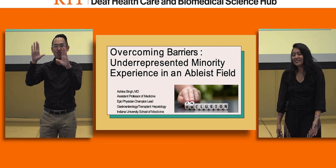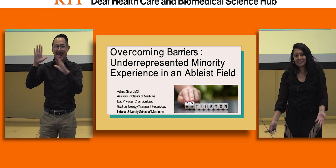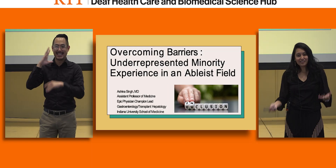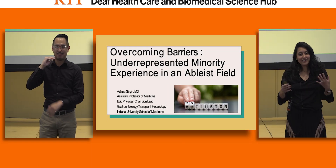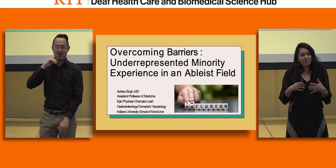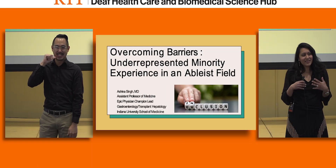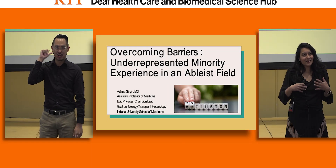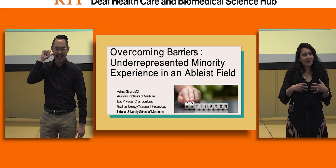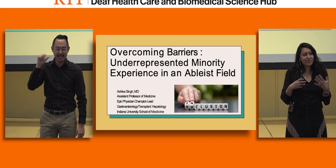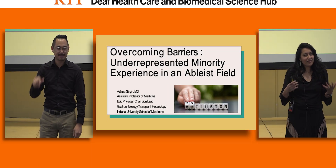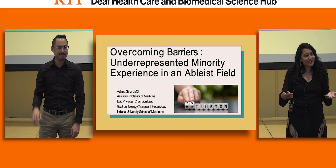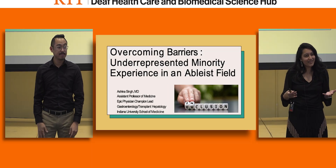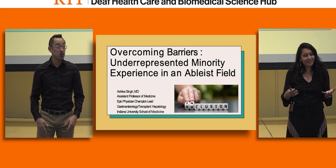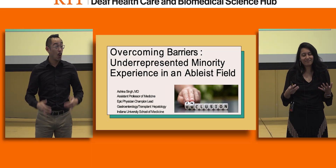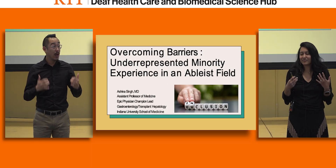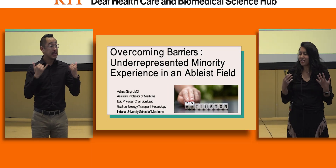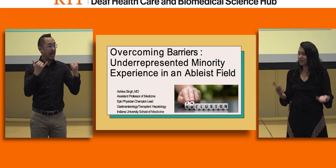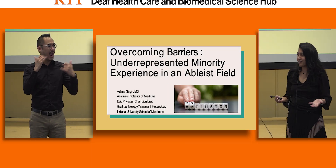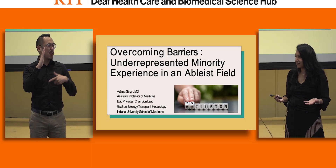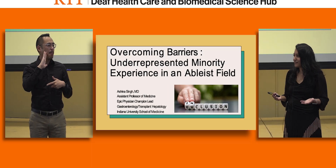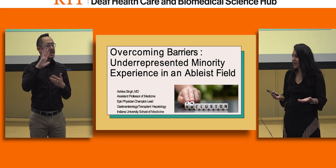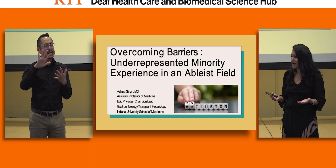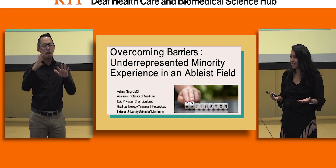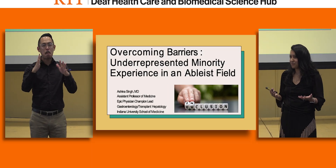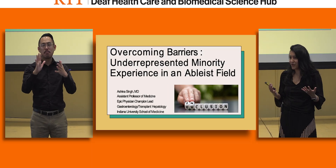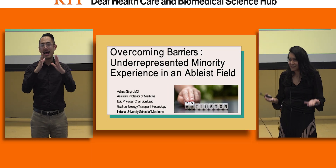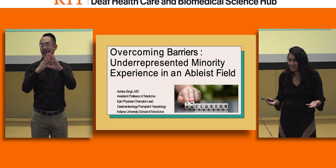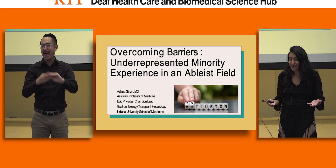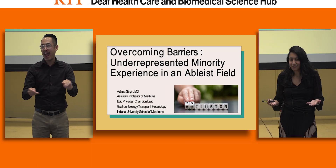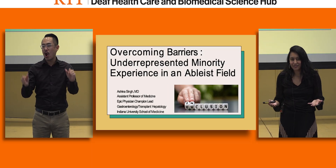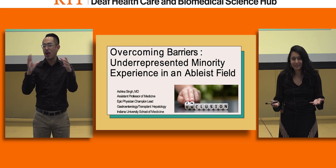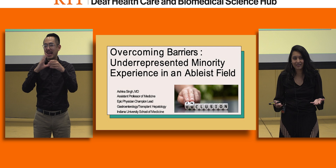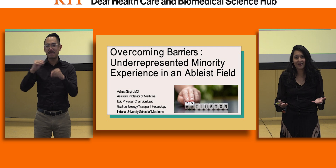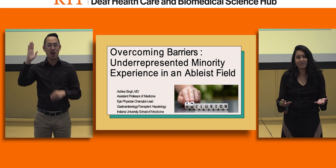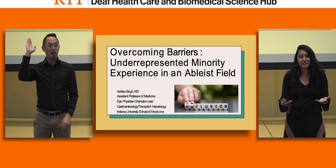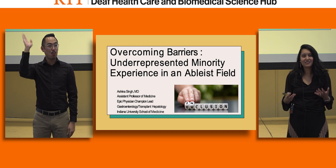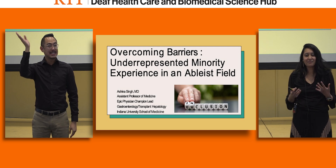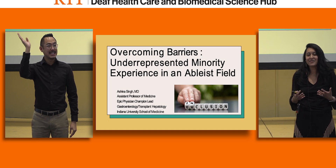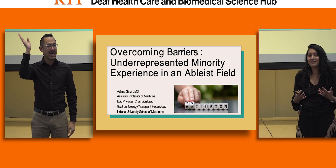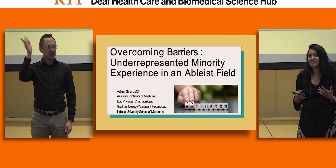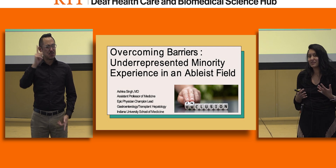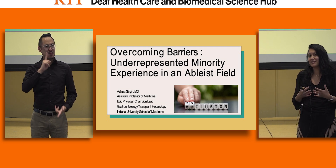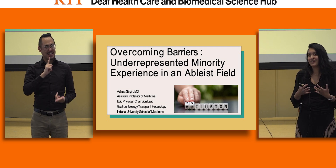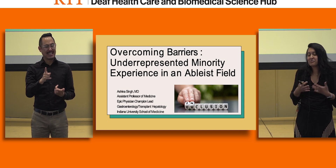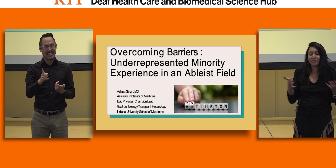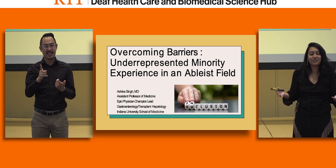This is gonna be a bit of a narrative presentation, which is something very-- a departure